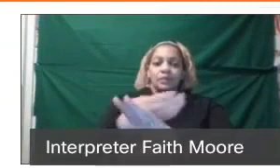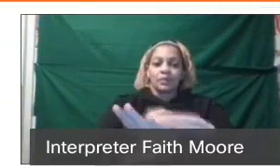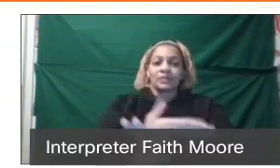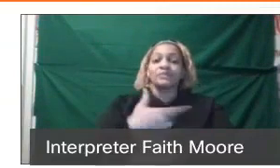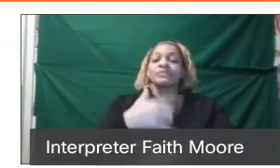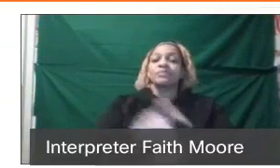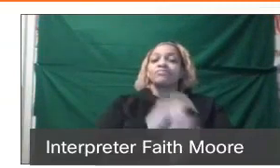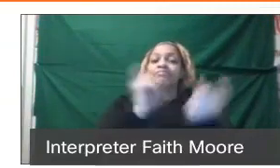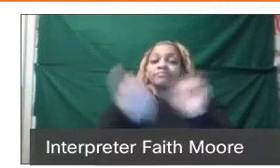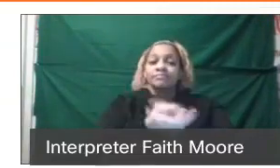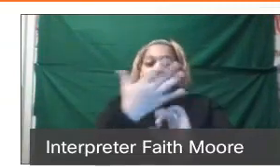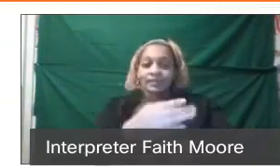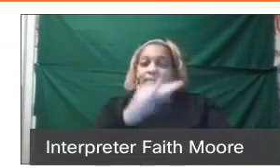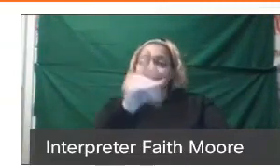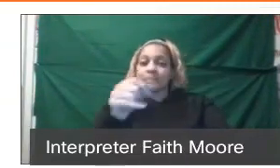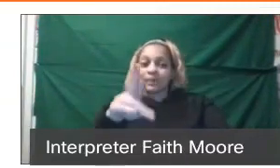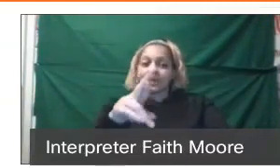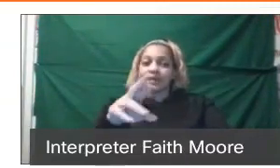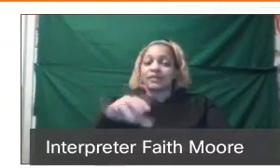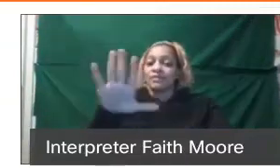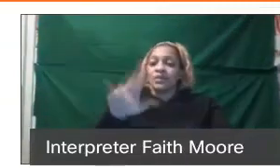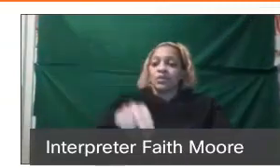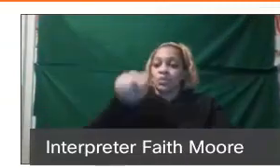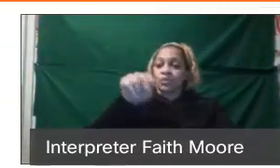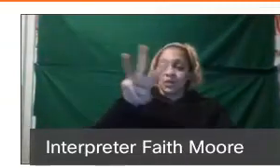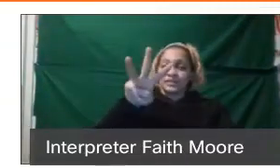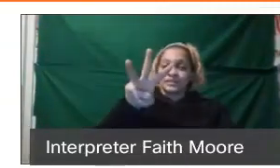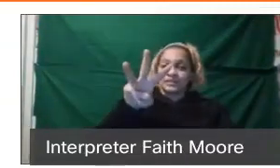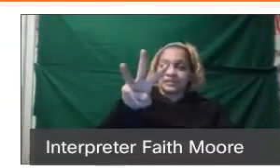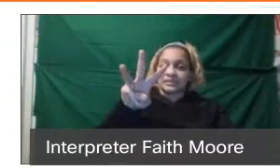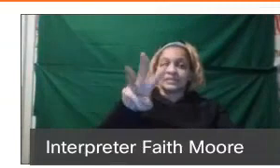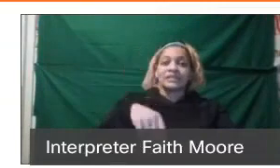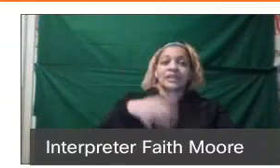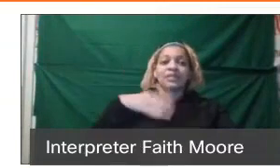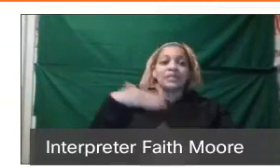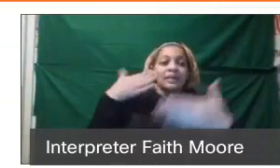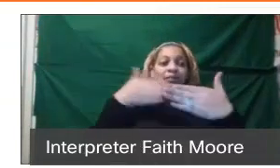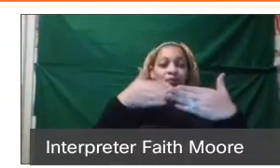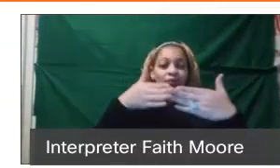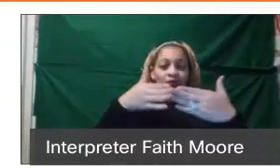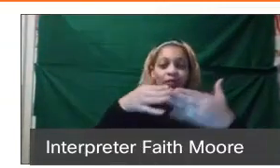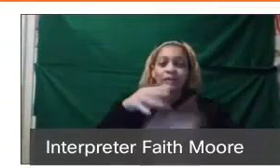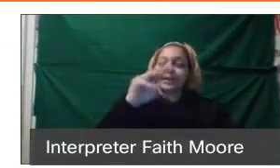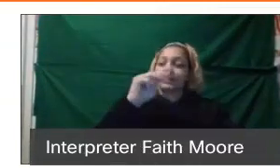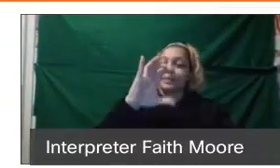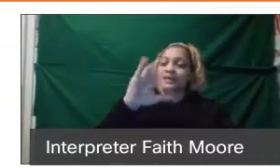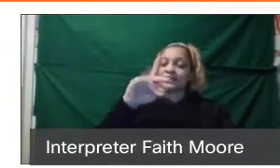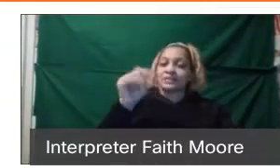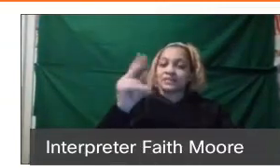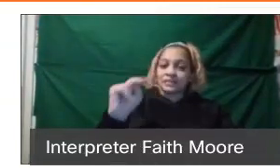So, heading back down to the black between McDonald and Oglethorpe street, we have the Blair road community garden to the East.